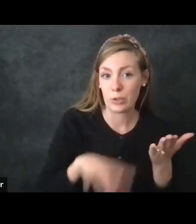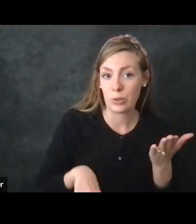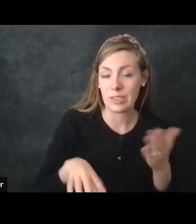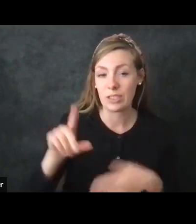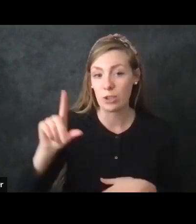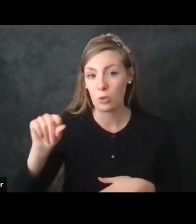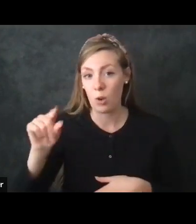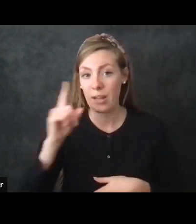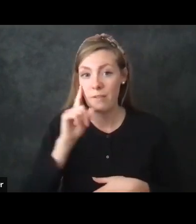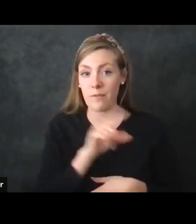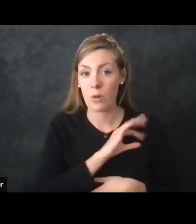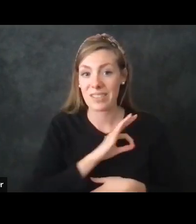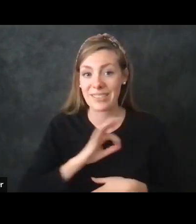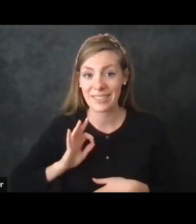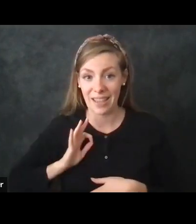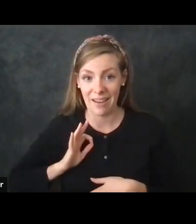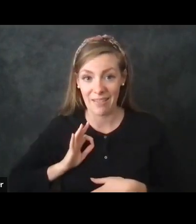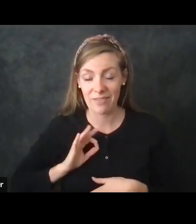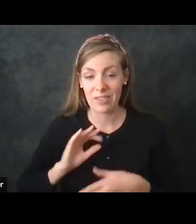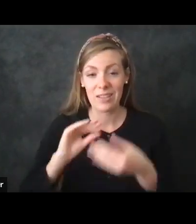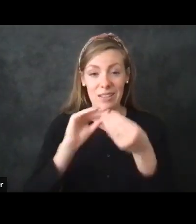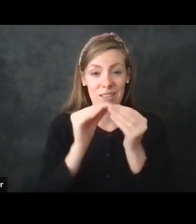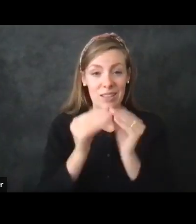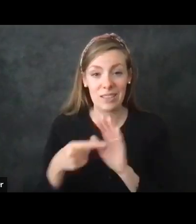Our data shows that seven exposures are